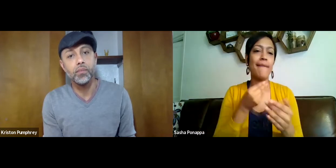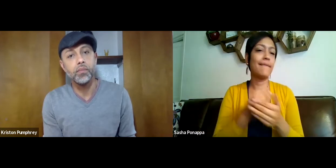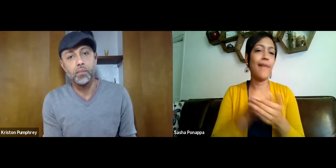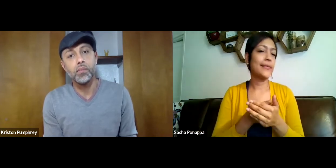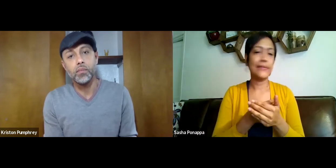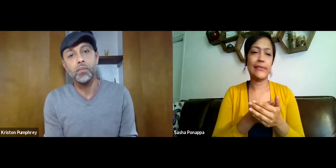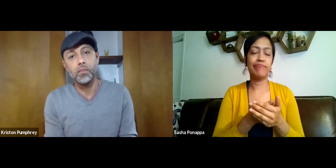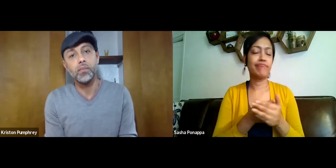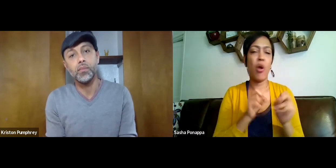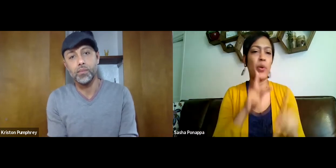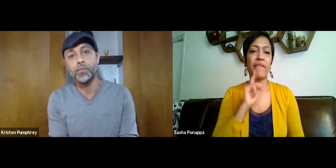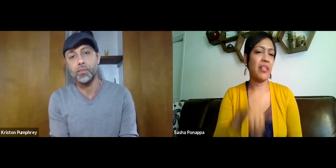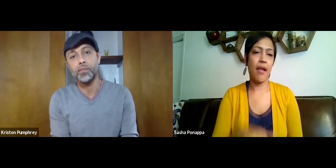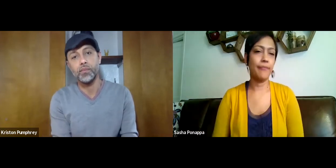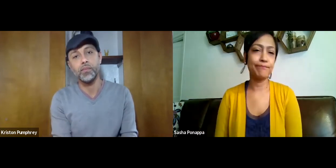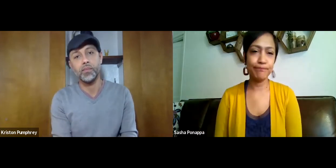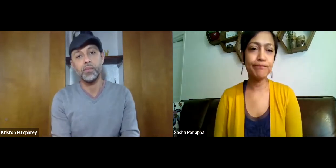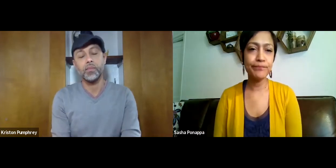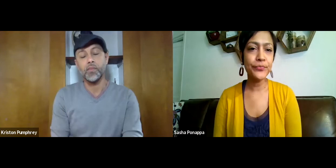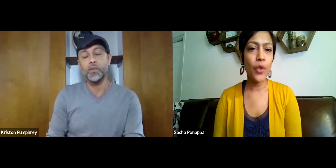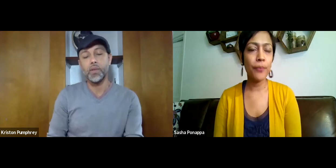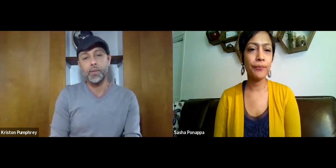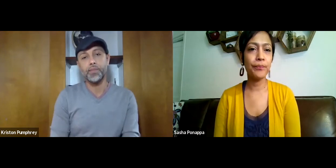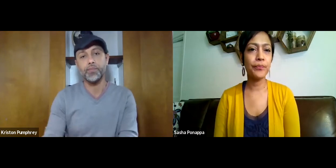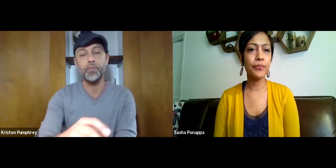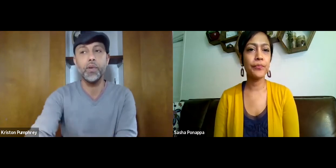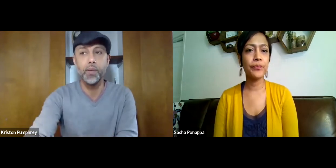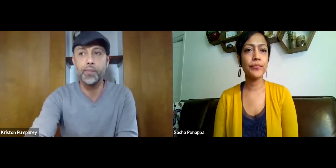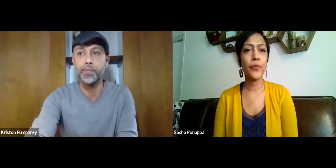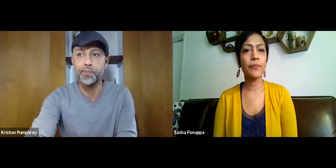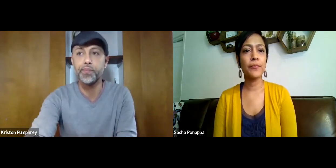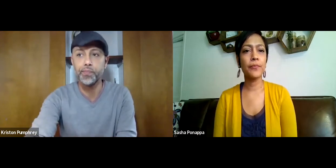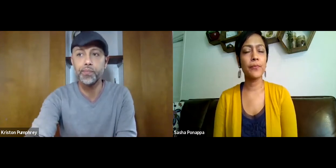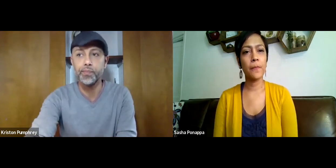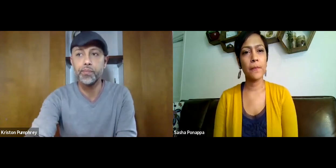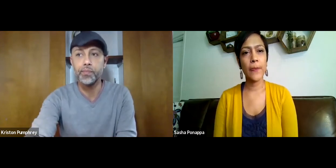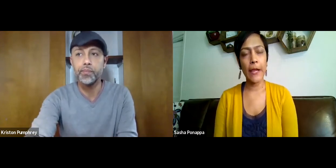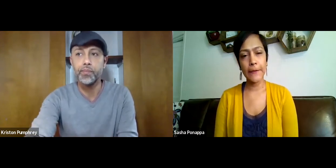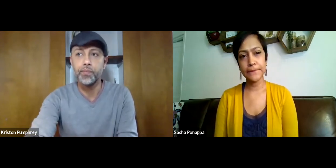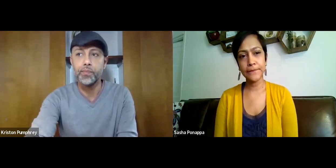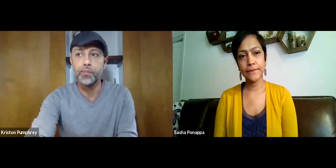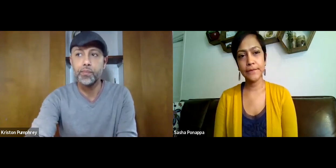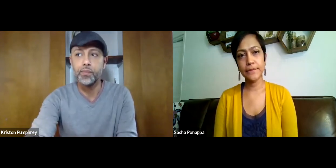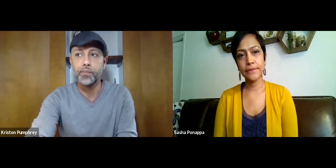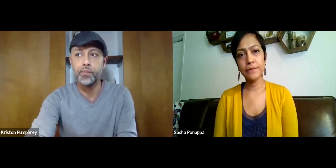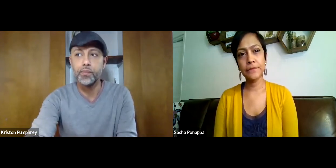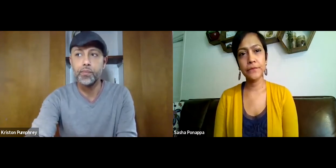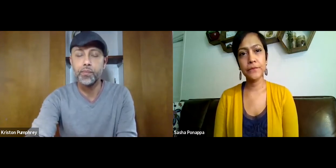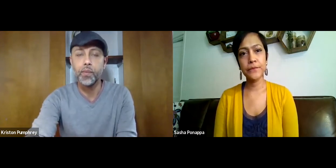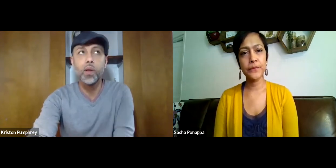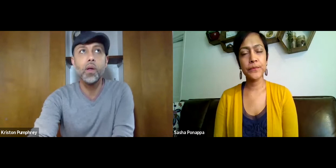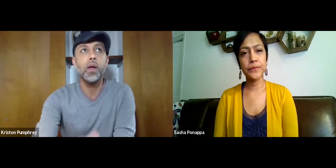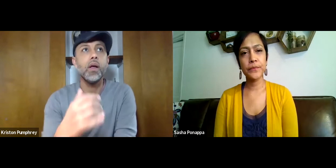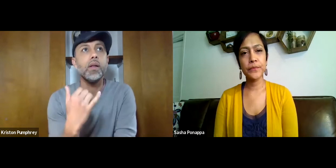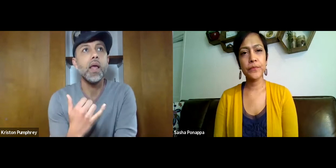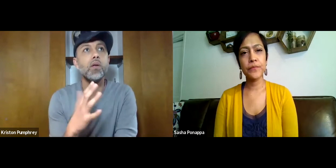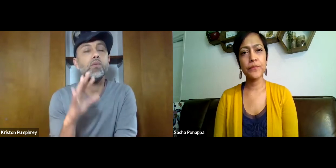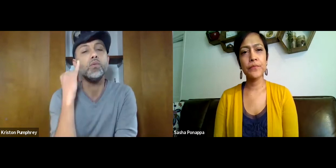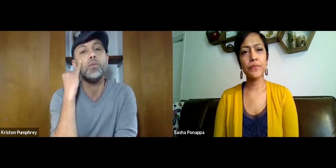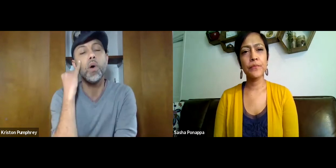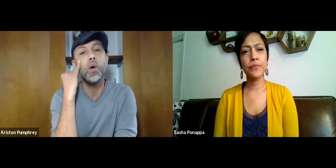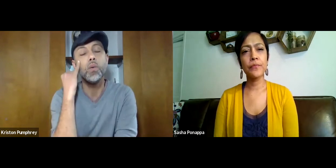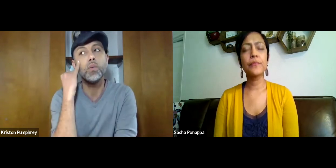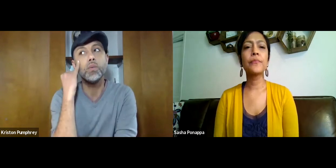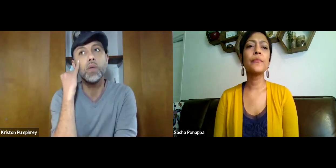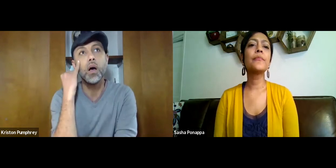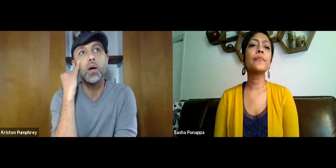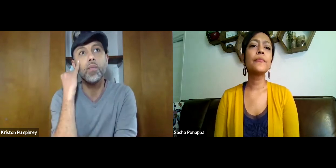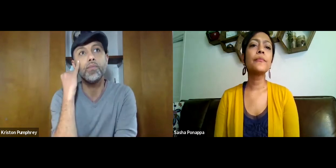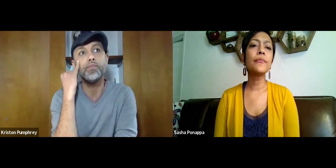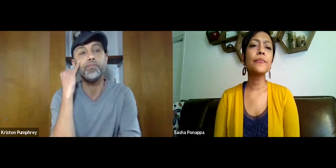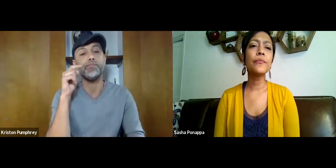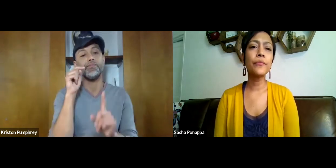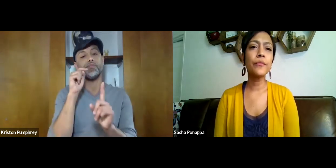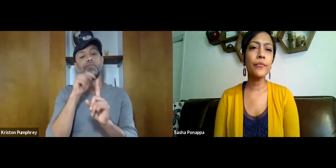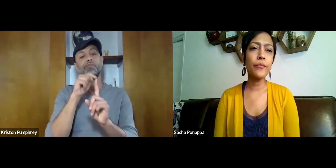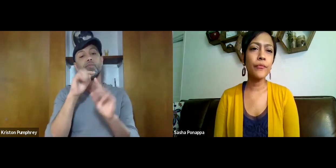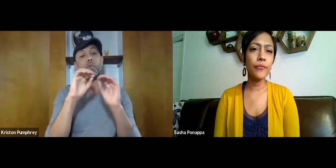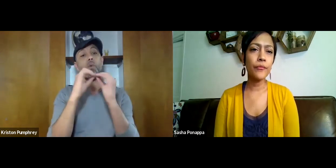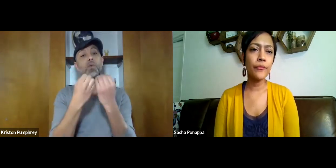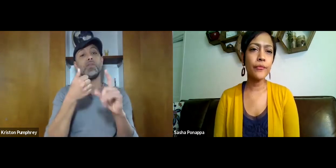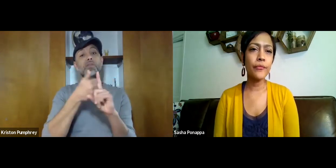this grant wouldn't be the right area for you to apply for.